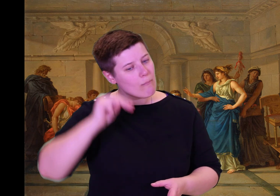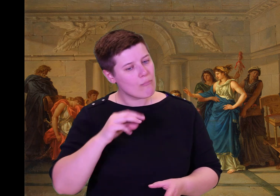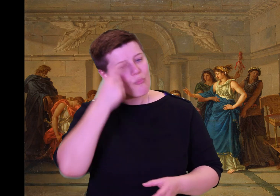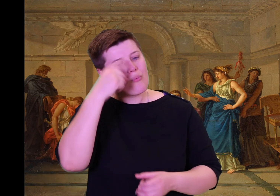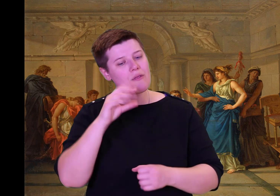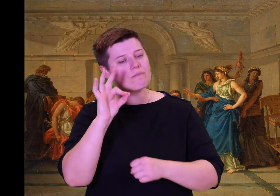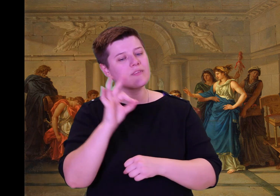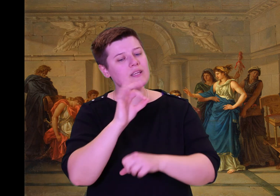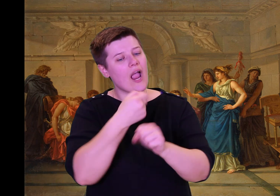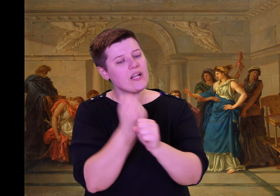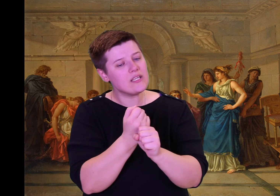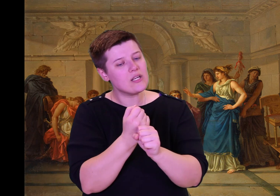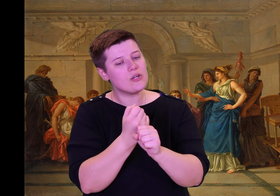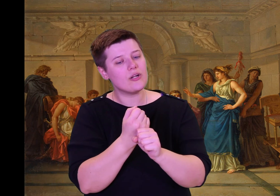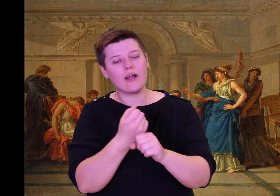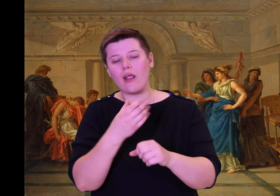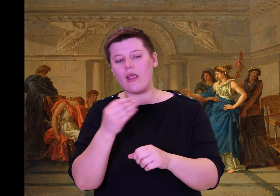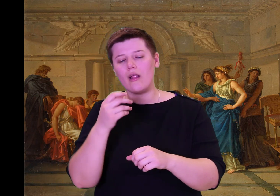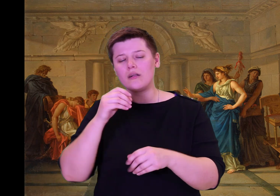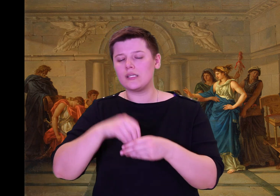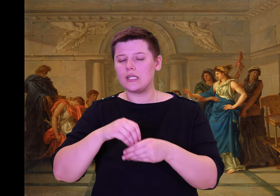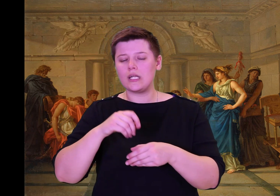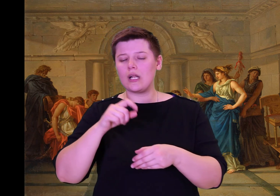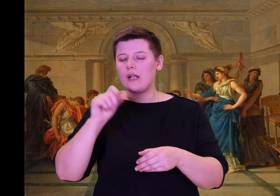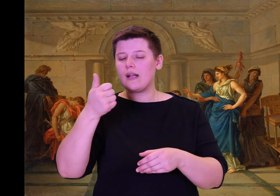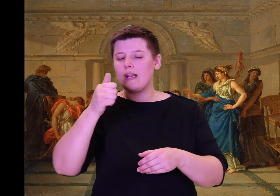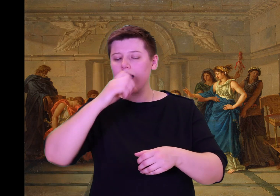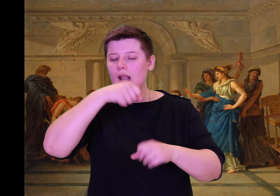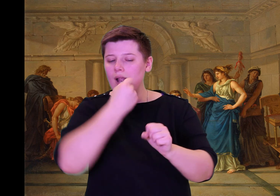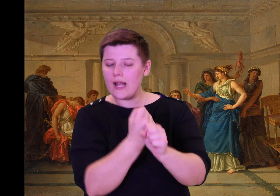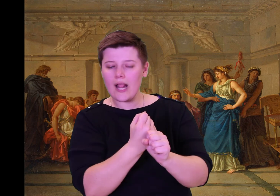come back home to his own native land."